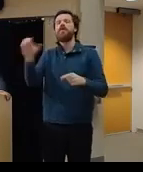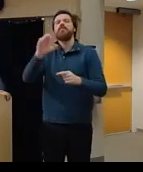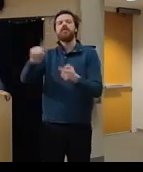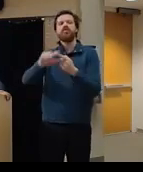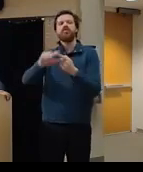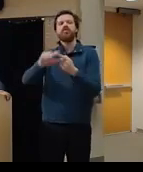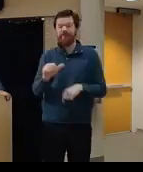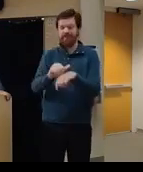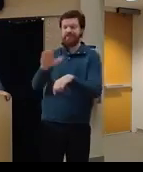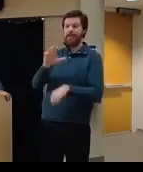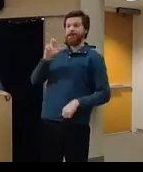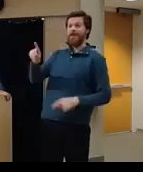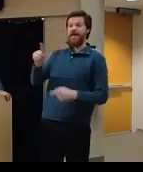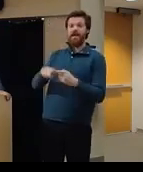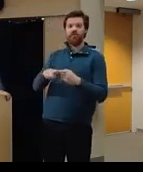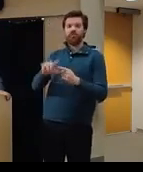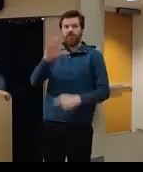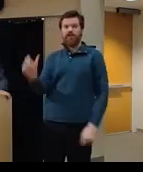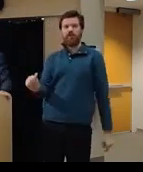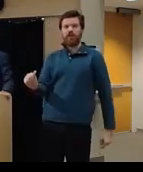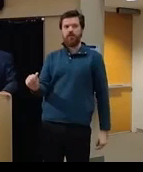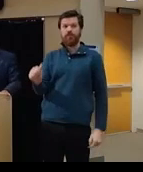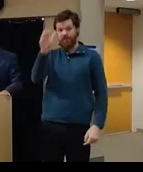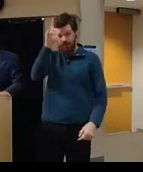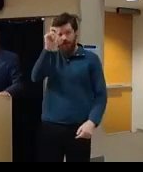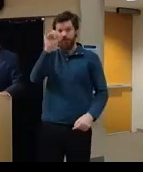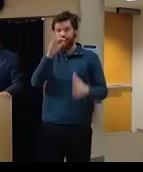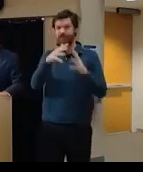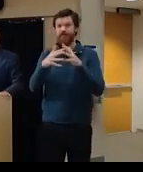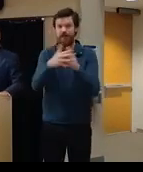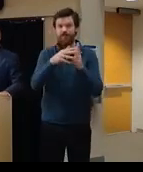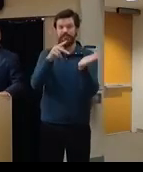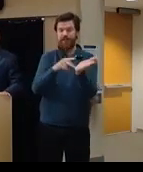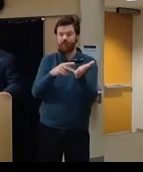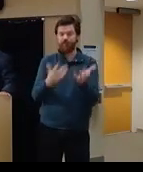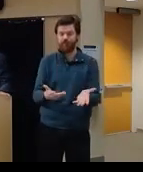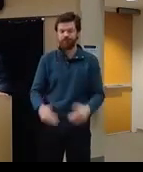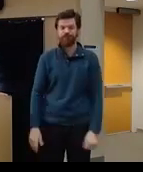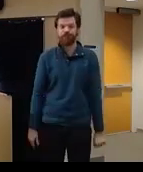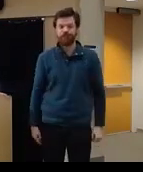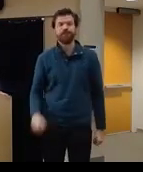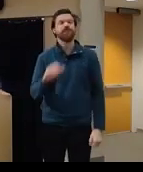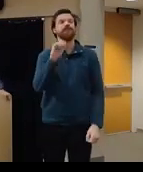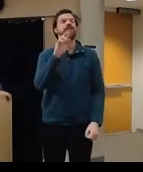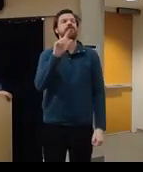them back to Africa he advocated the father of American Psychiatry car Young we all know who